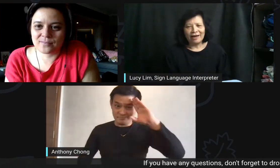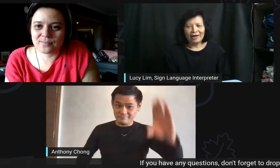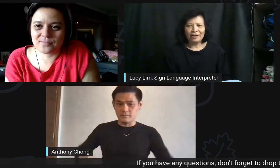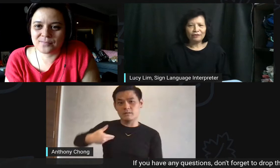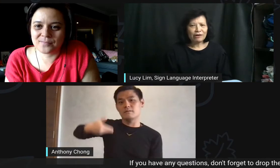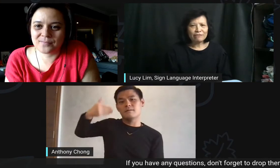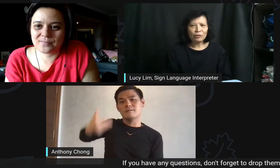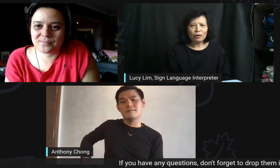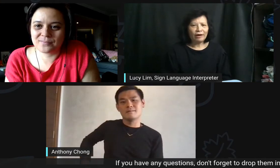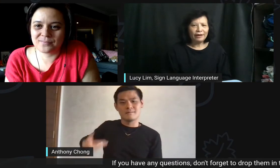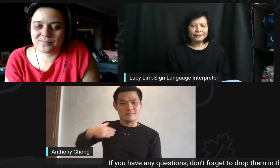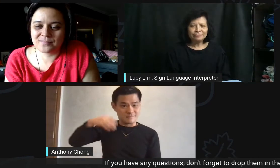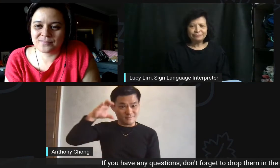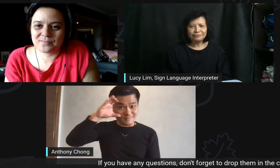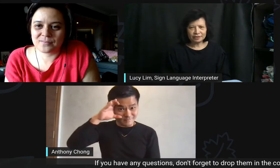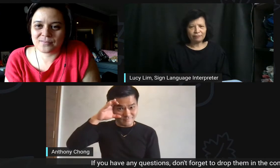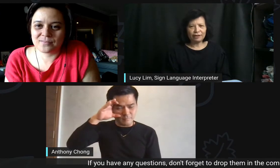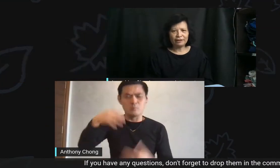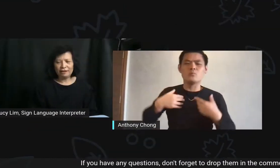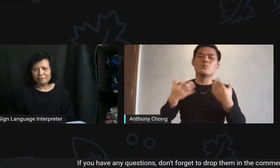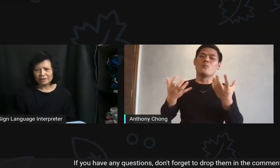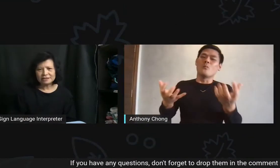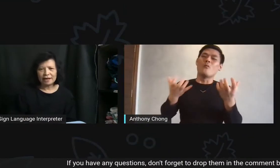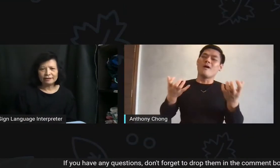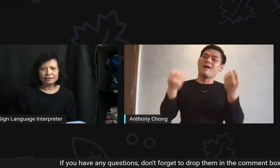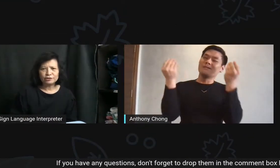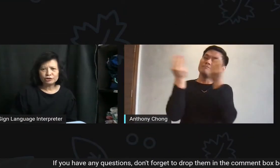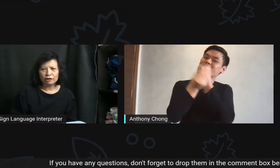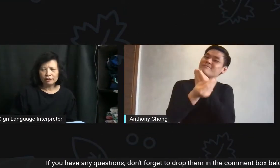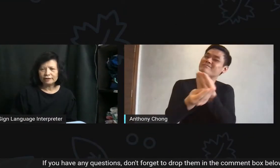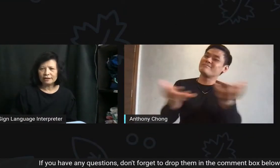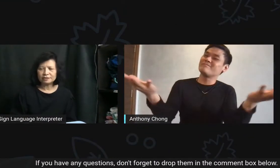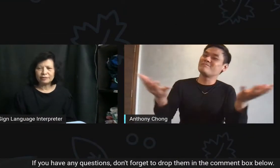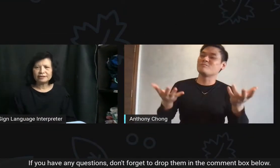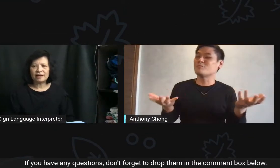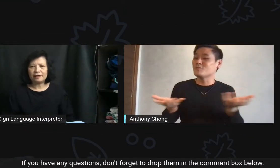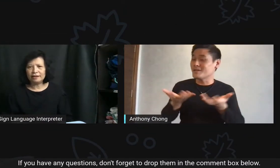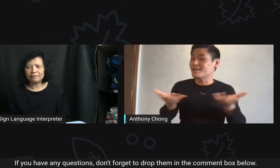Hello everyone. My name is Anthony Chong and that's my sign name